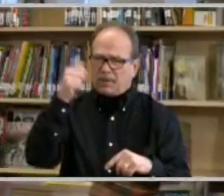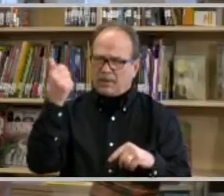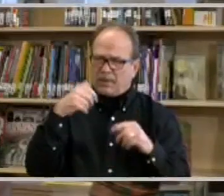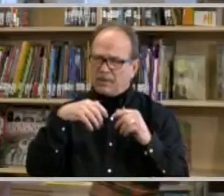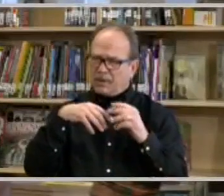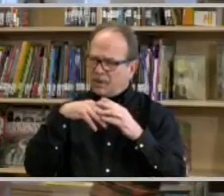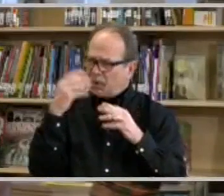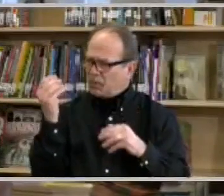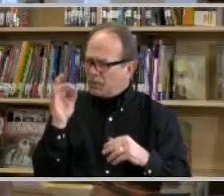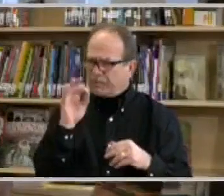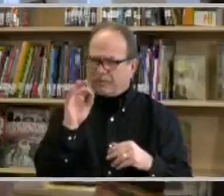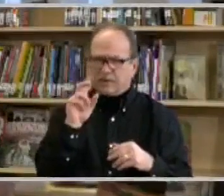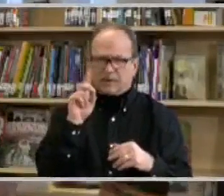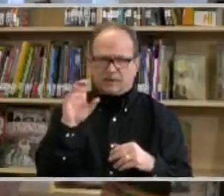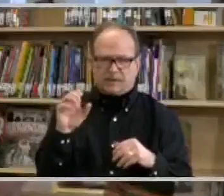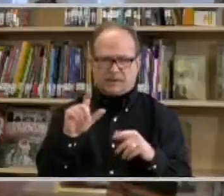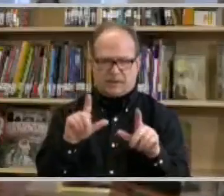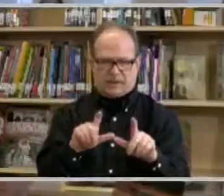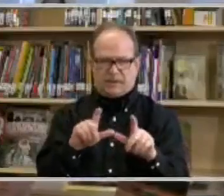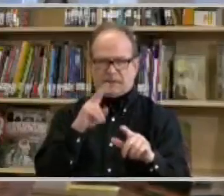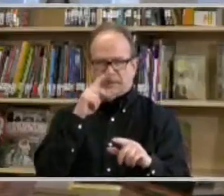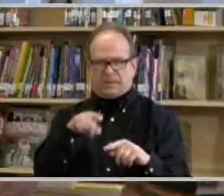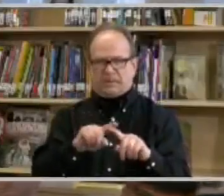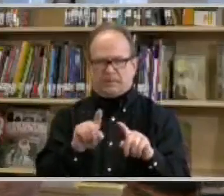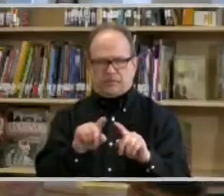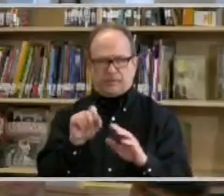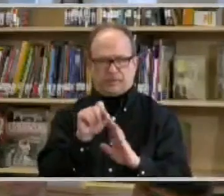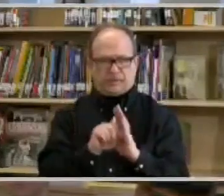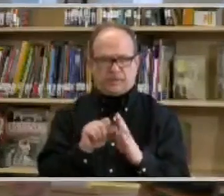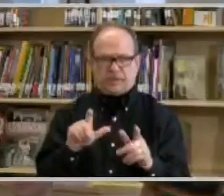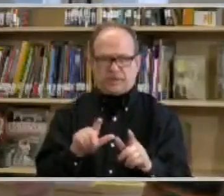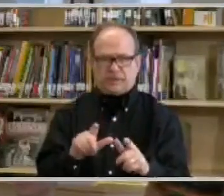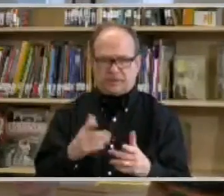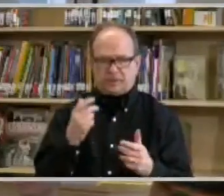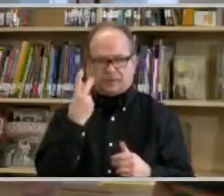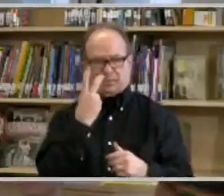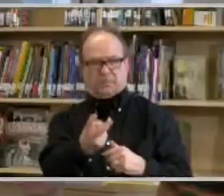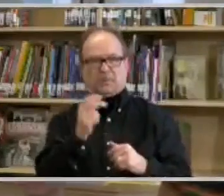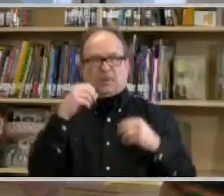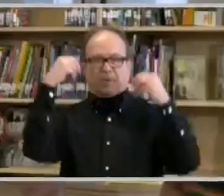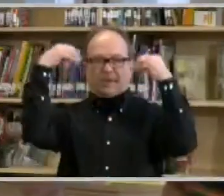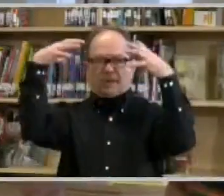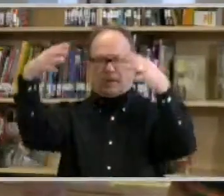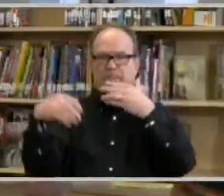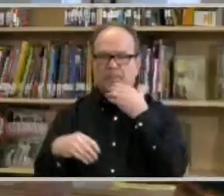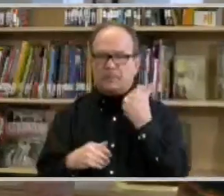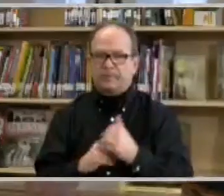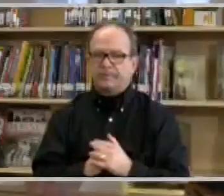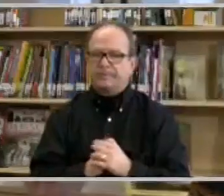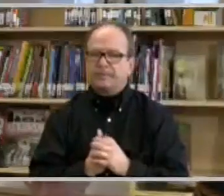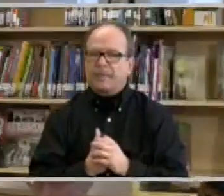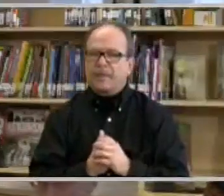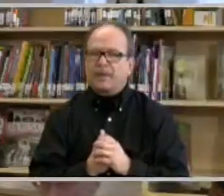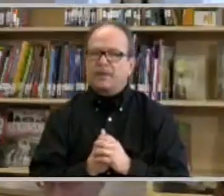THAT. OKAY. WELL THANK YOU, DR. HASSAN AND THANK YOU FOR YOUR WORK IN WARD